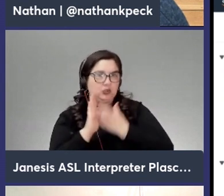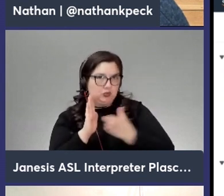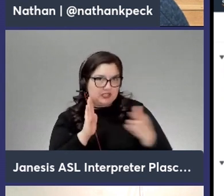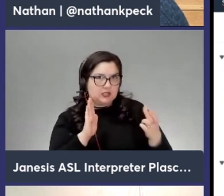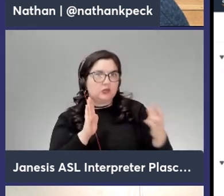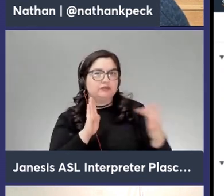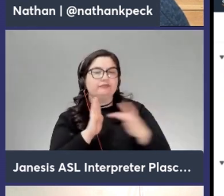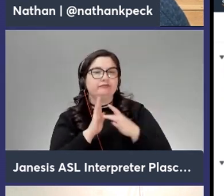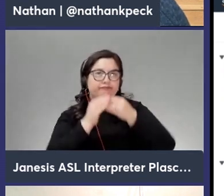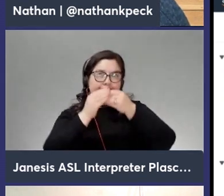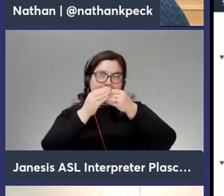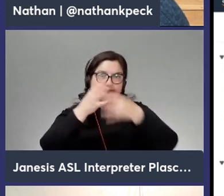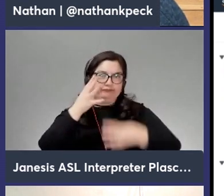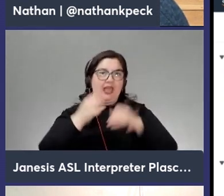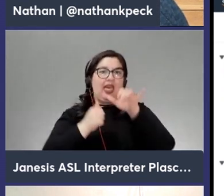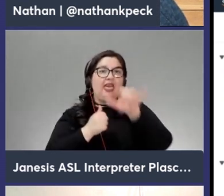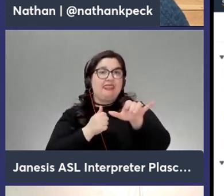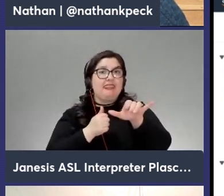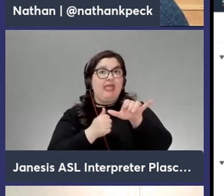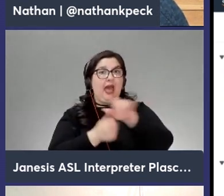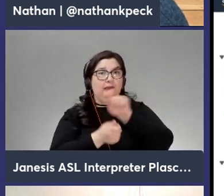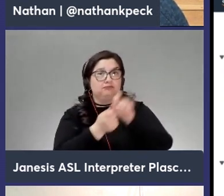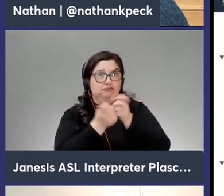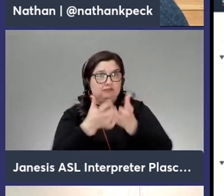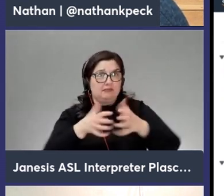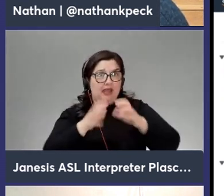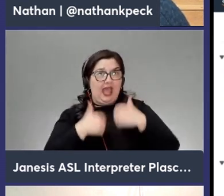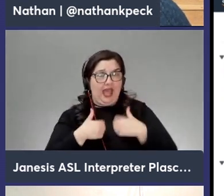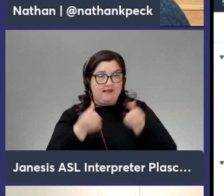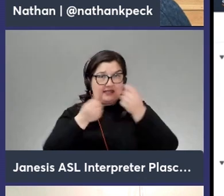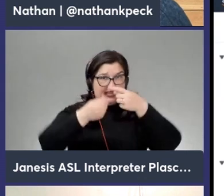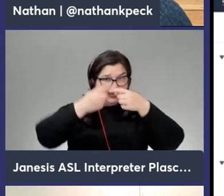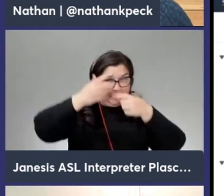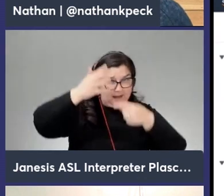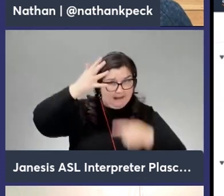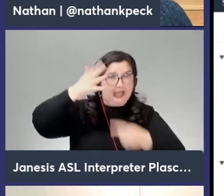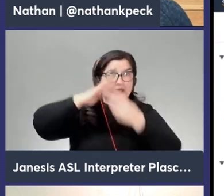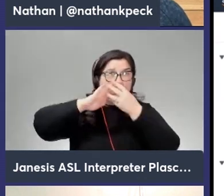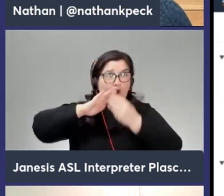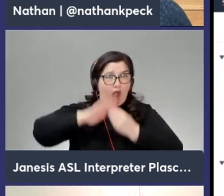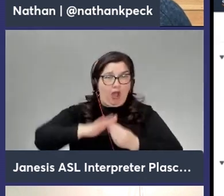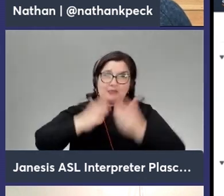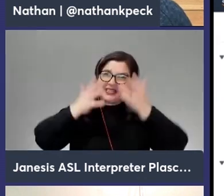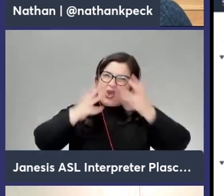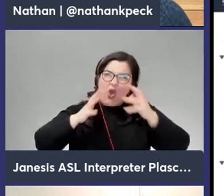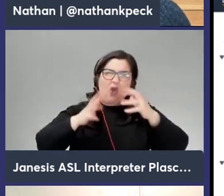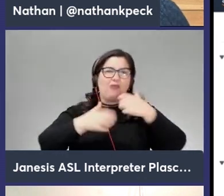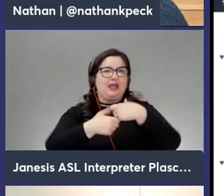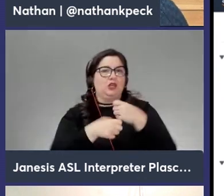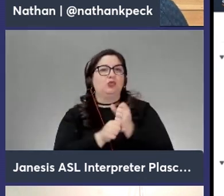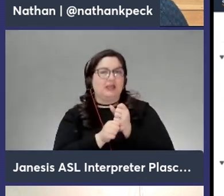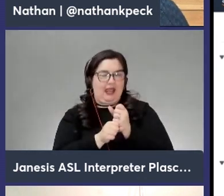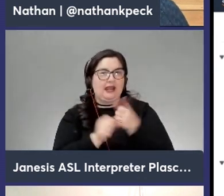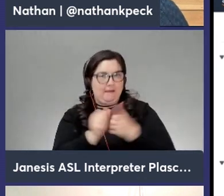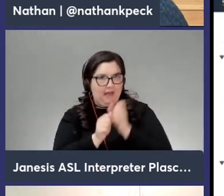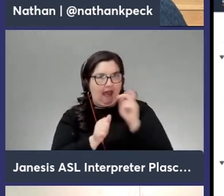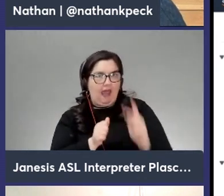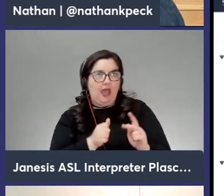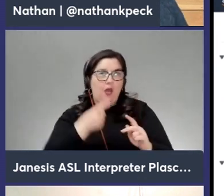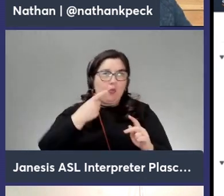So for this particular bucket, I have this many backup copies getting created already. Like one of them is a continuous backup,